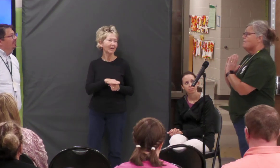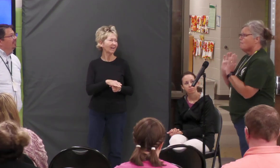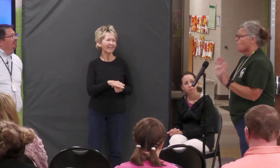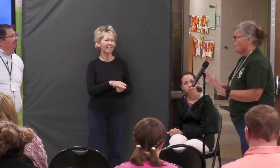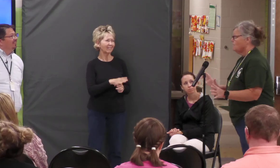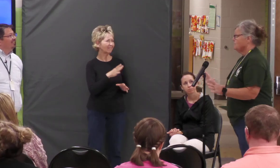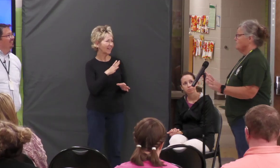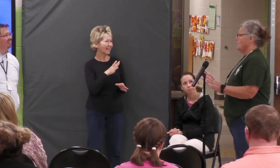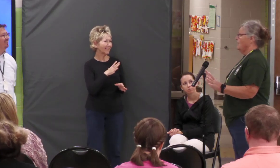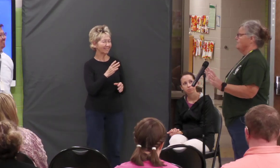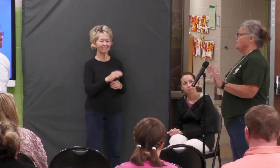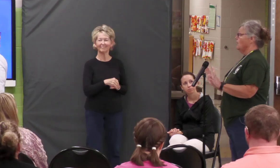I promise you I'm not trying to box somebody in ...inaudible.. for my students